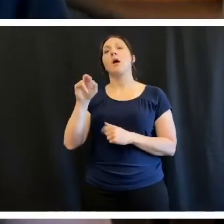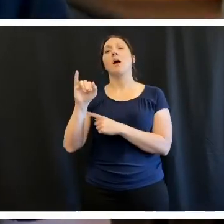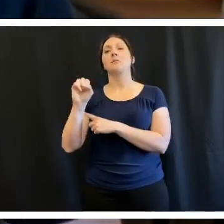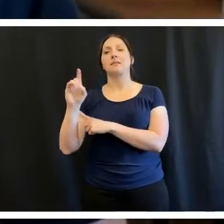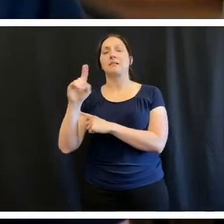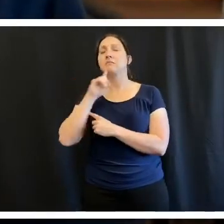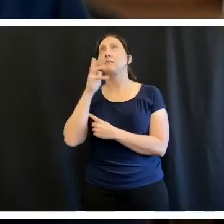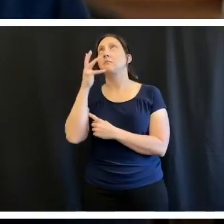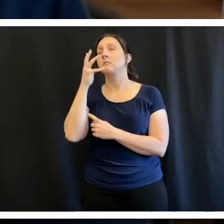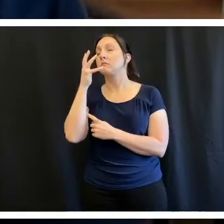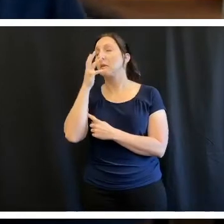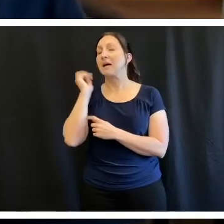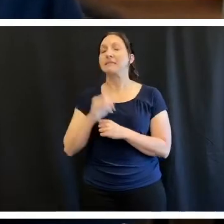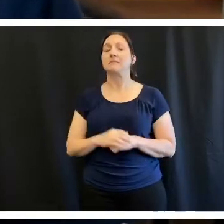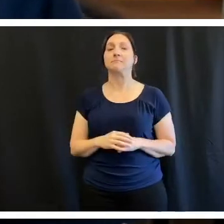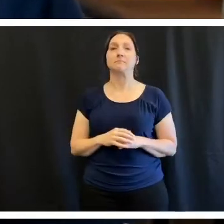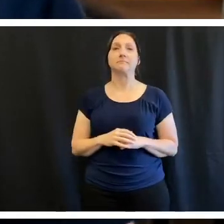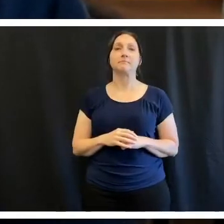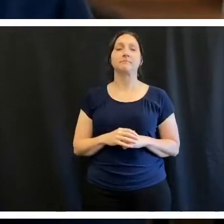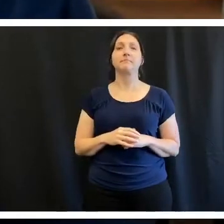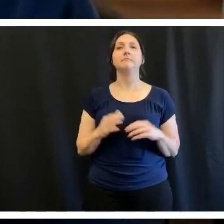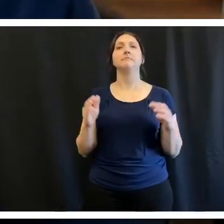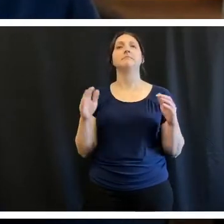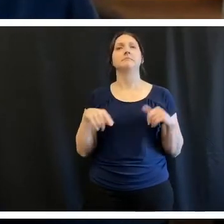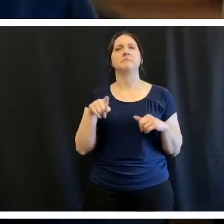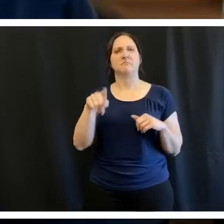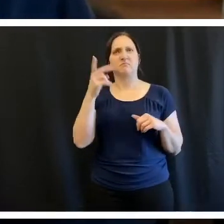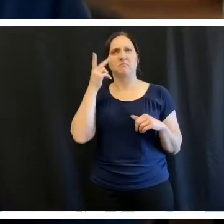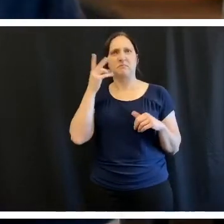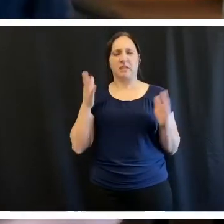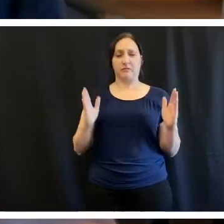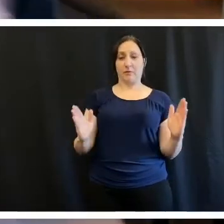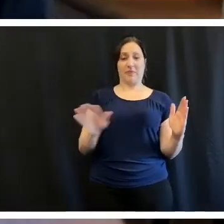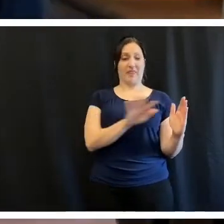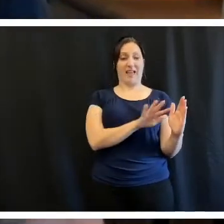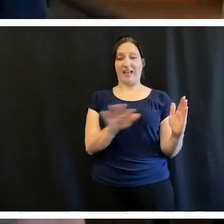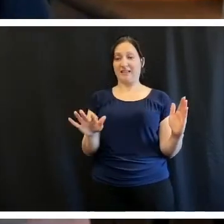If you look at the results of that, as of yesterday,